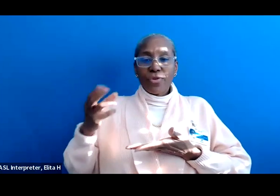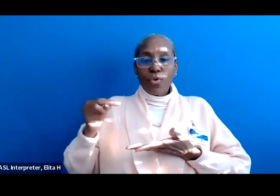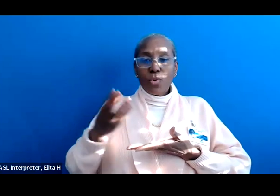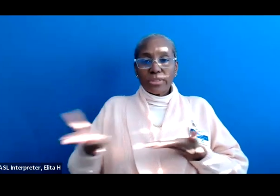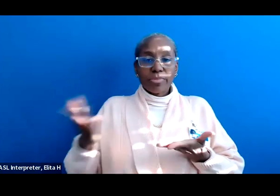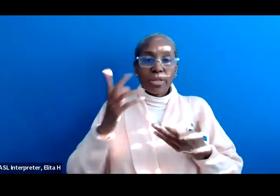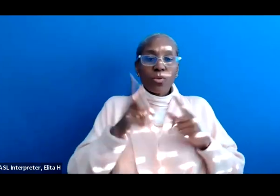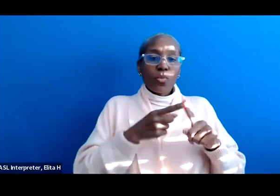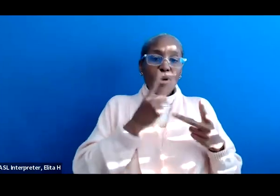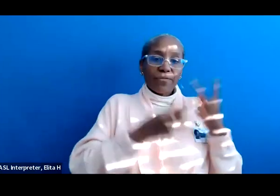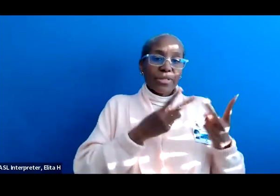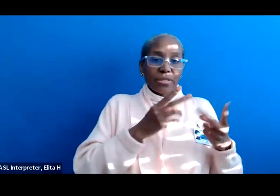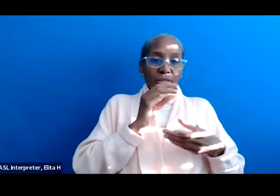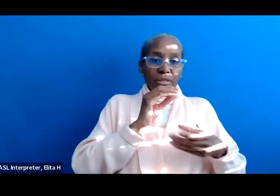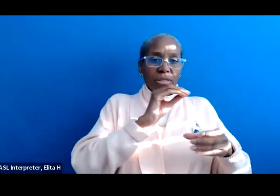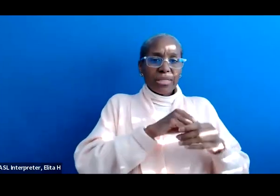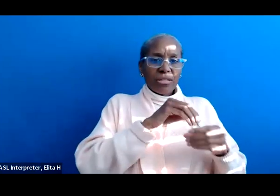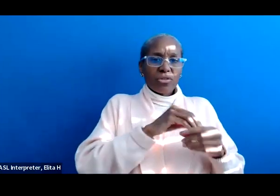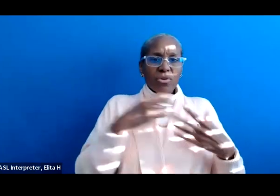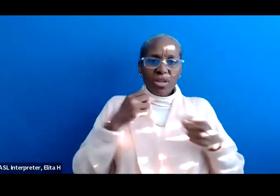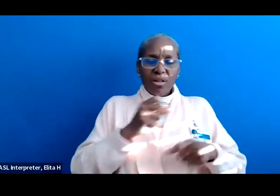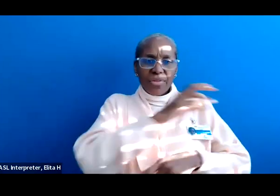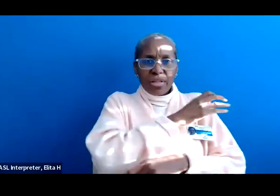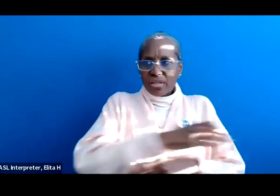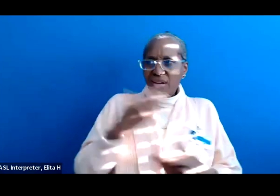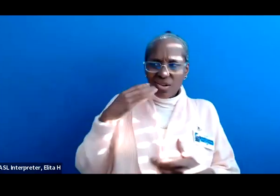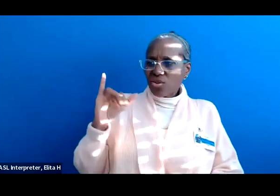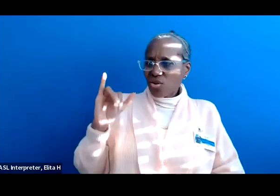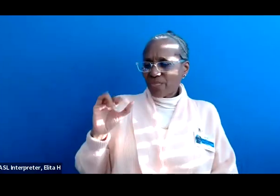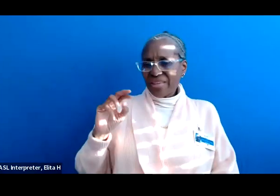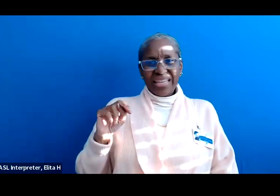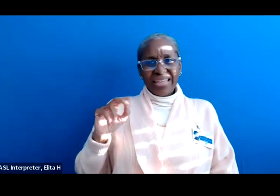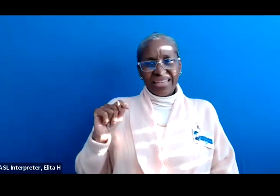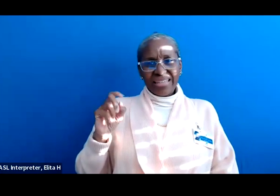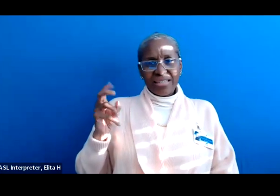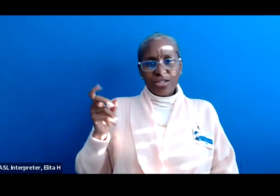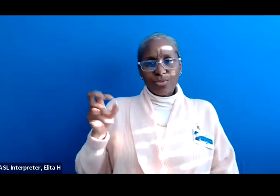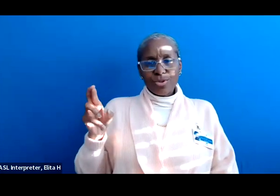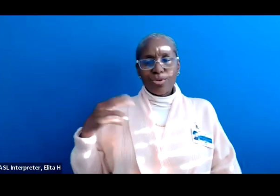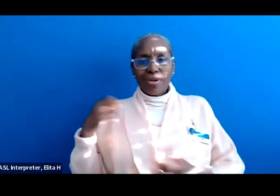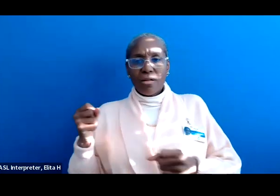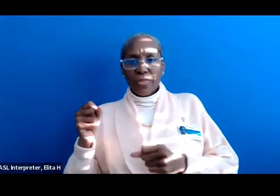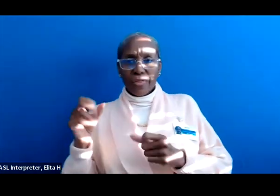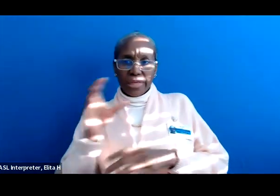visiting Interior Health Clinic? I don't know Interior Health Clinic, but I know a lot of people have